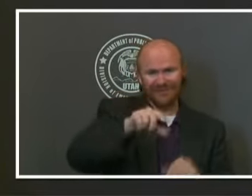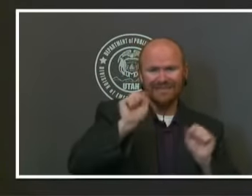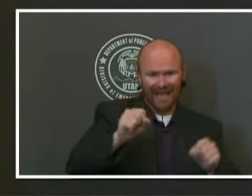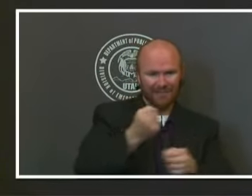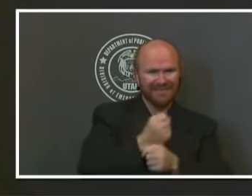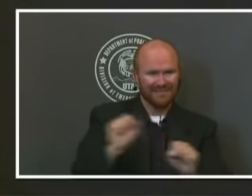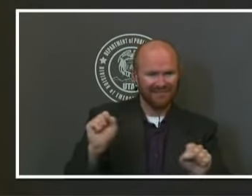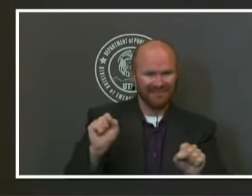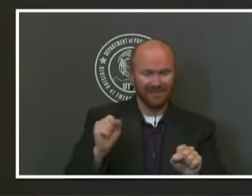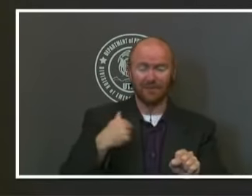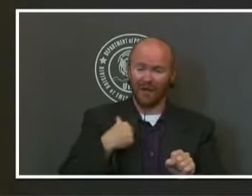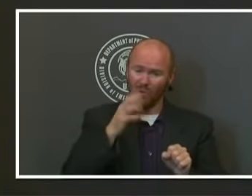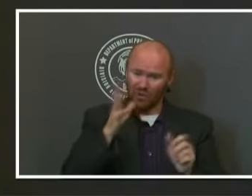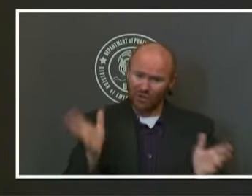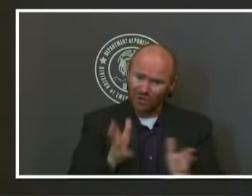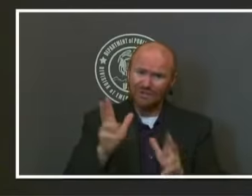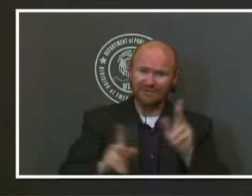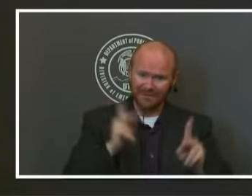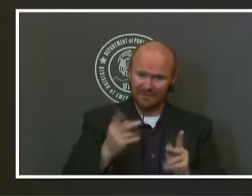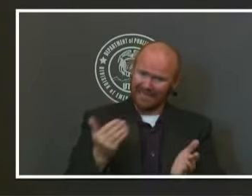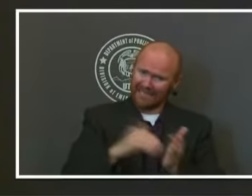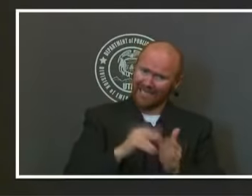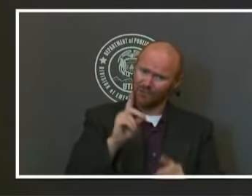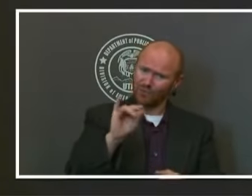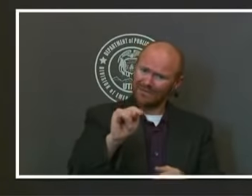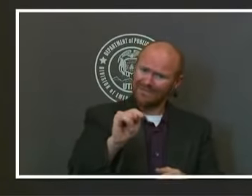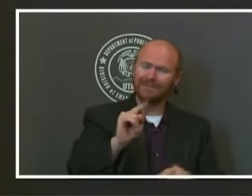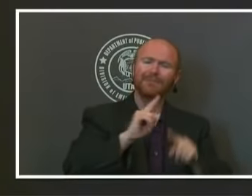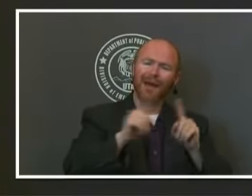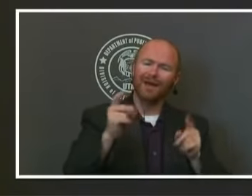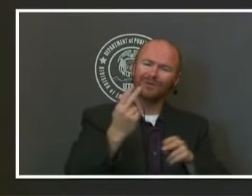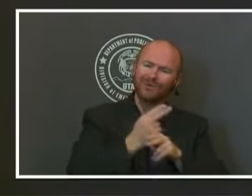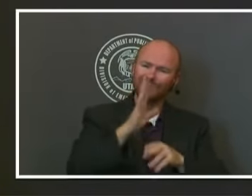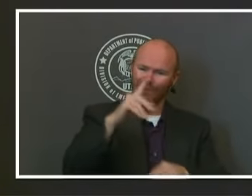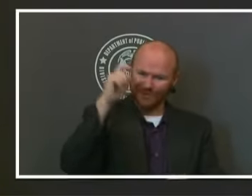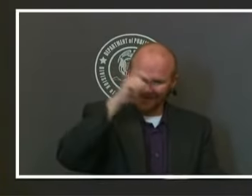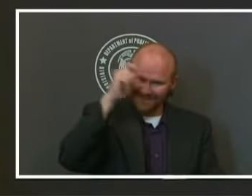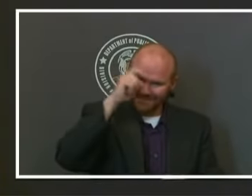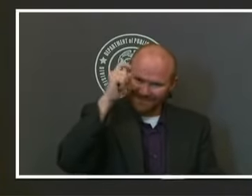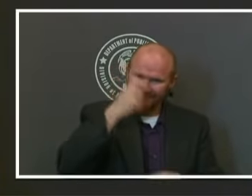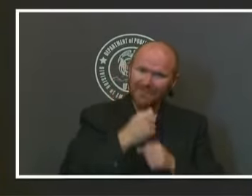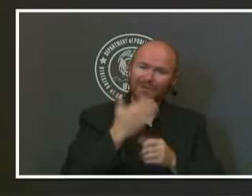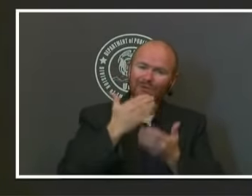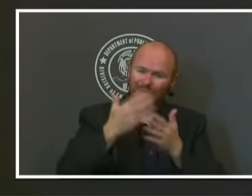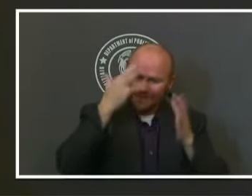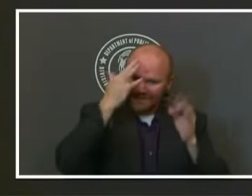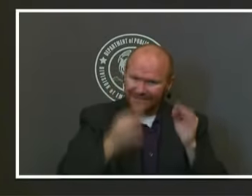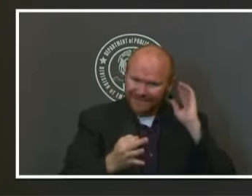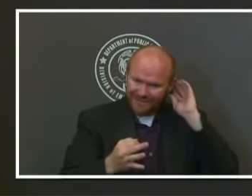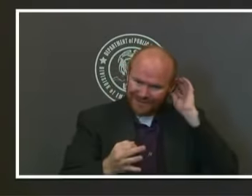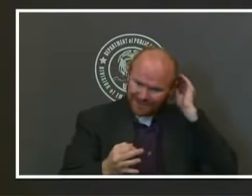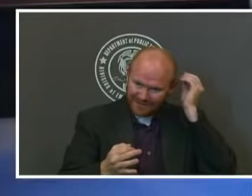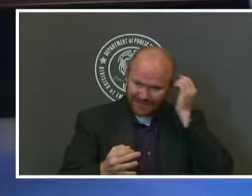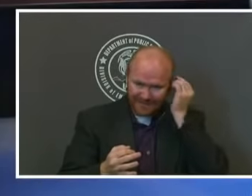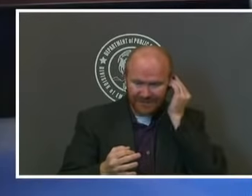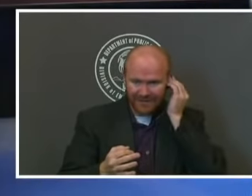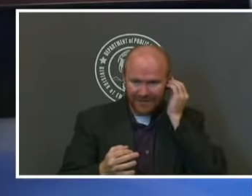and so we encourage people genesis mostly common sense but